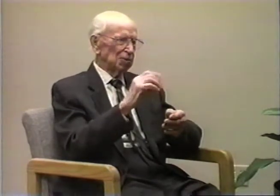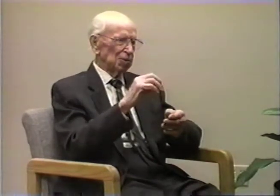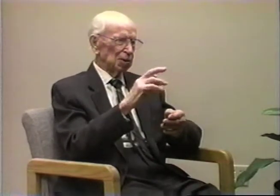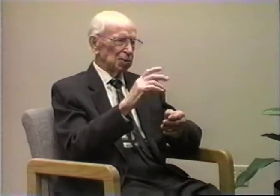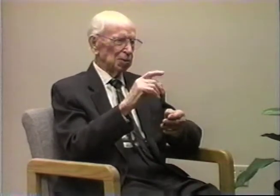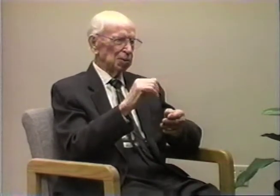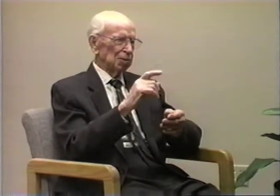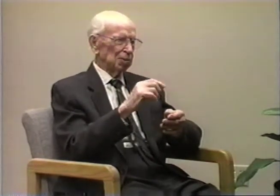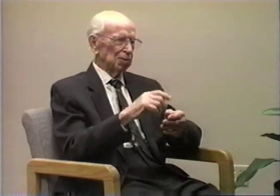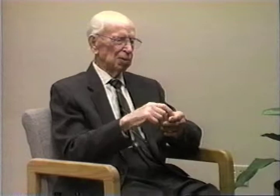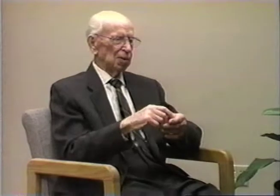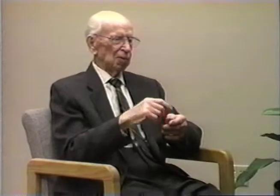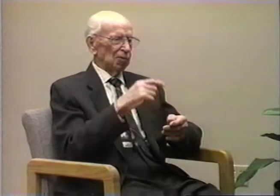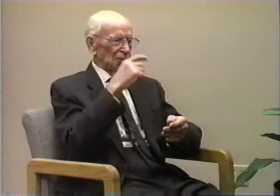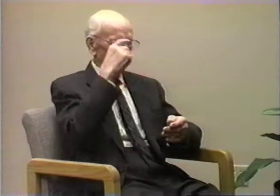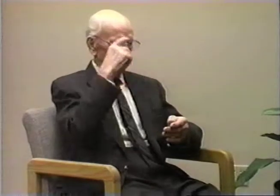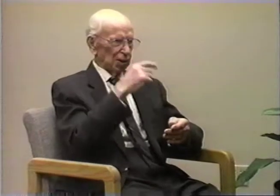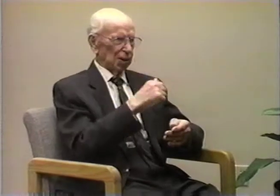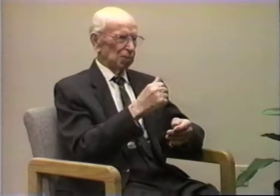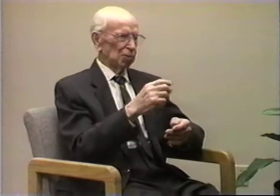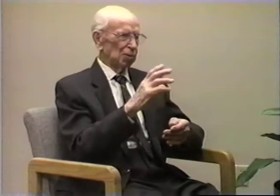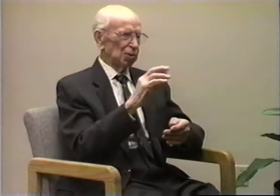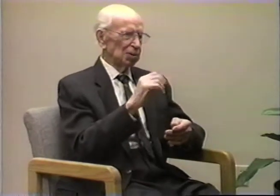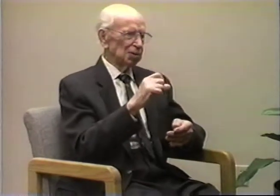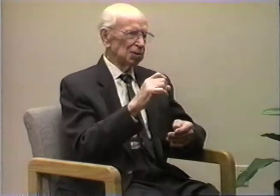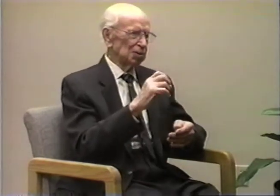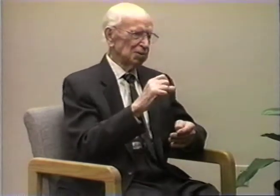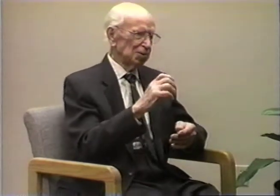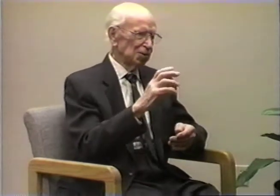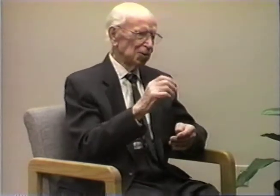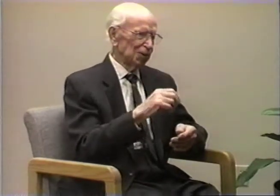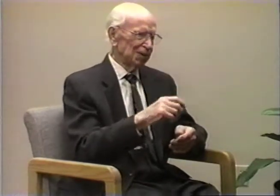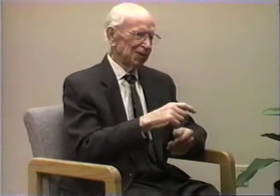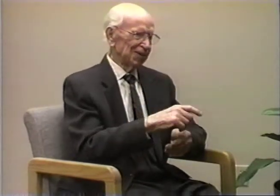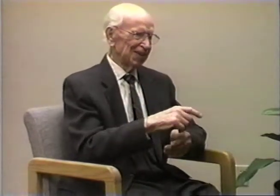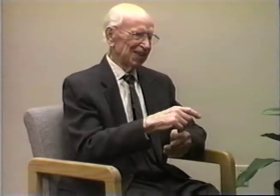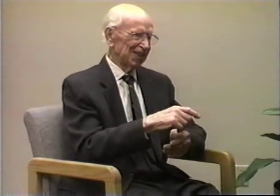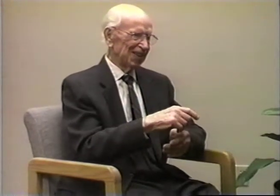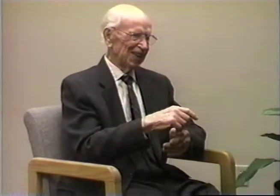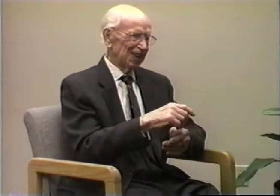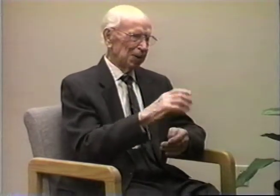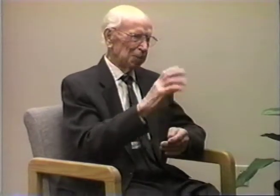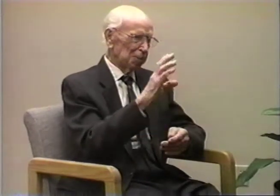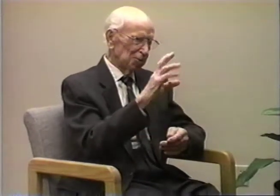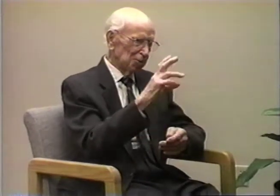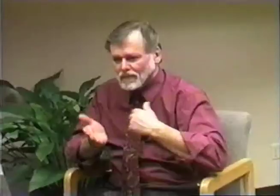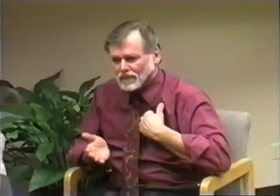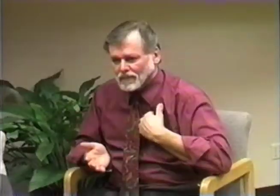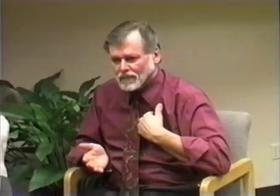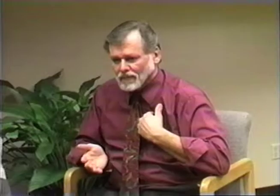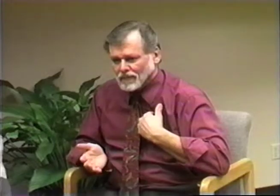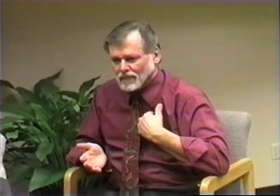for that board of directors when they got started.